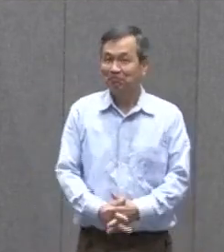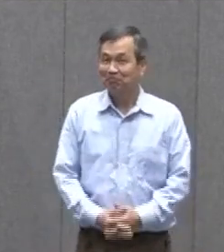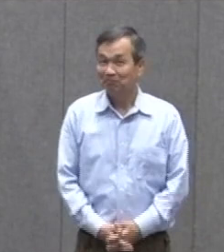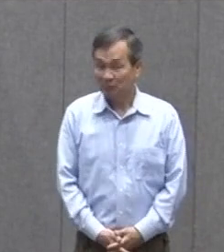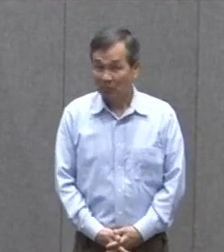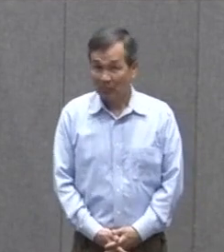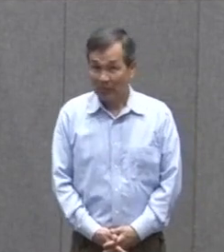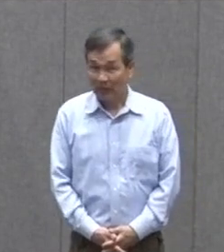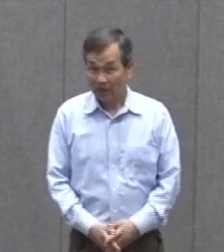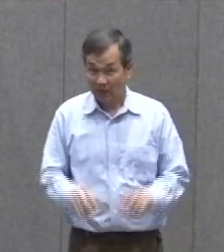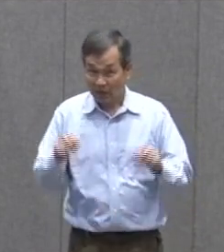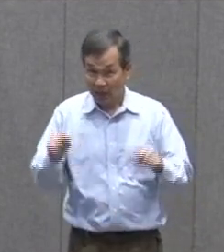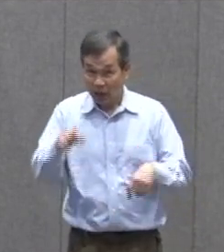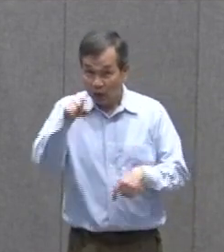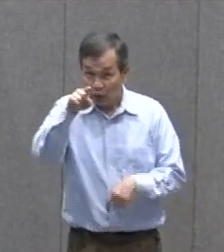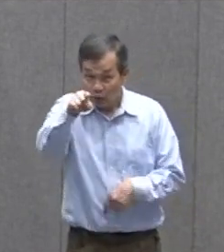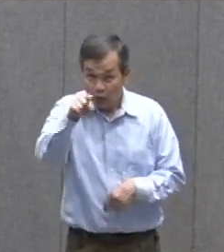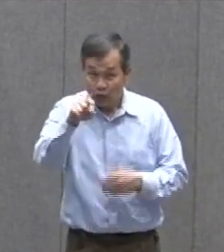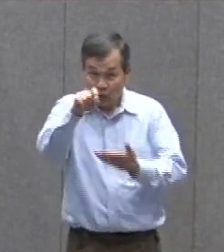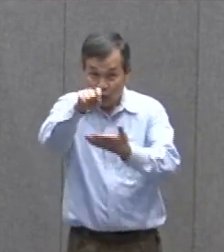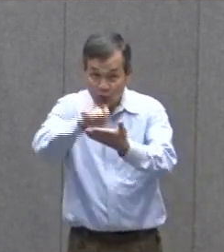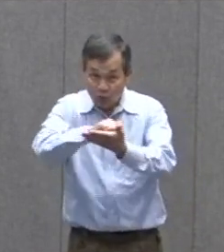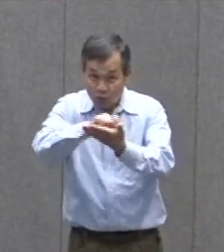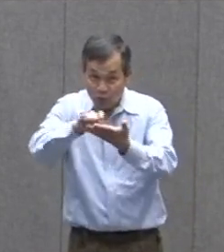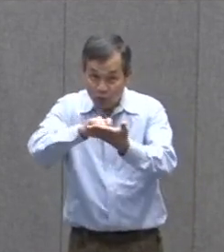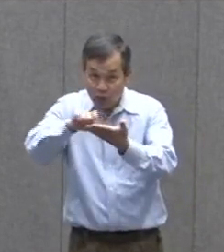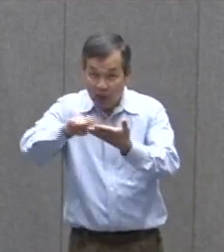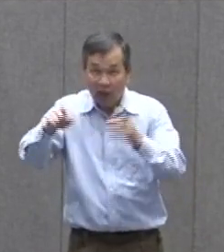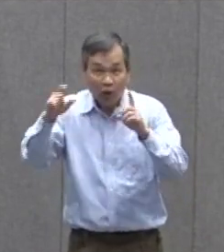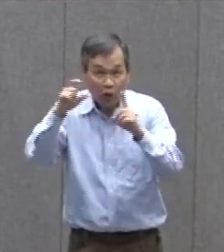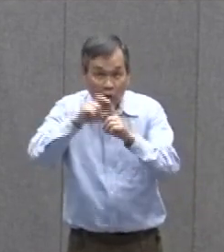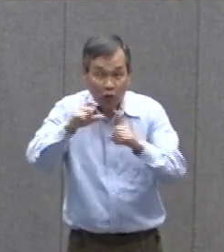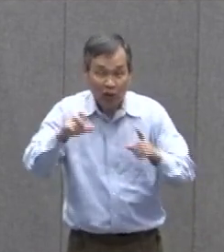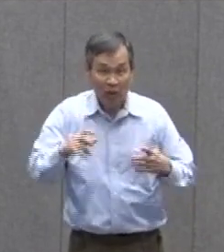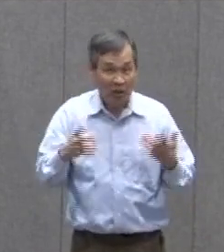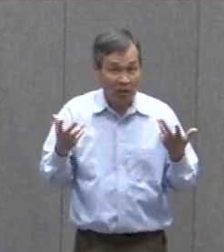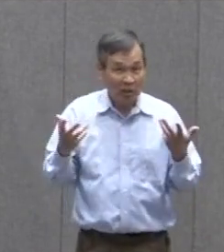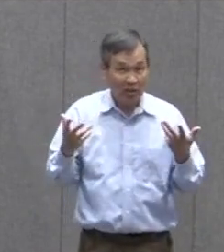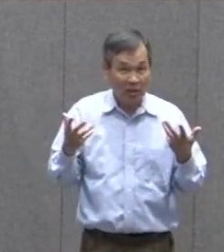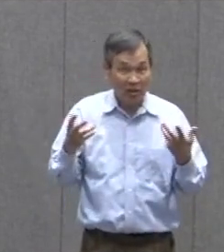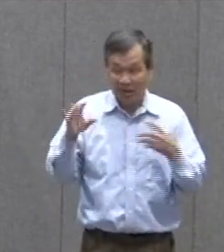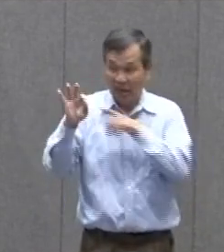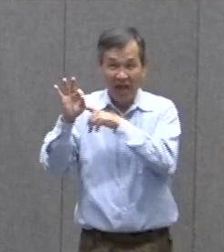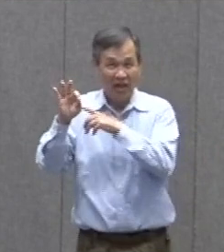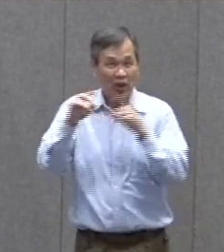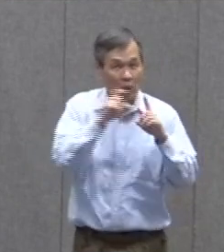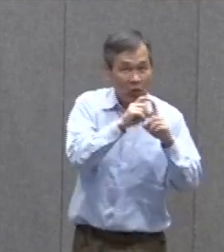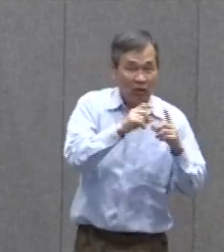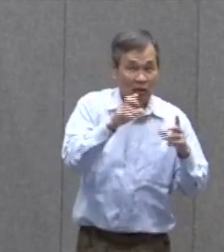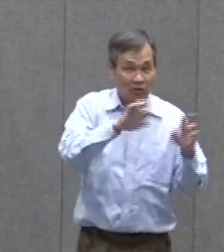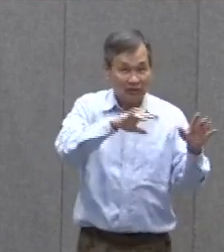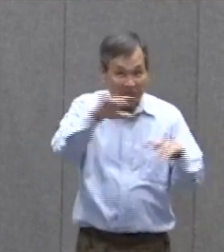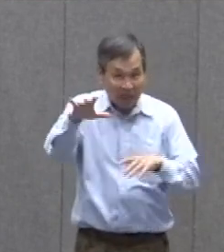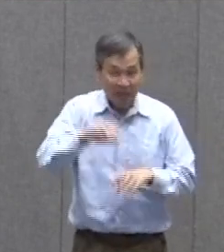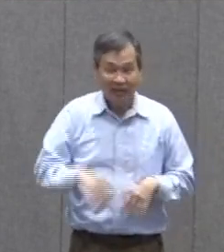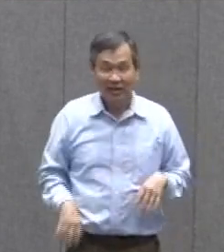Can you write the number nine, the word nine? Can you spell it? Spell it with me. Ready? N